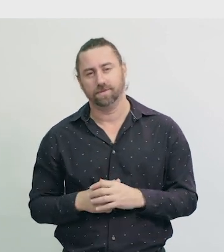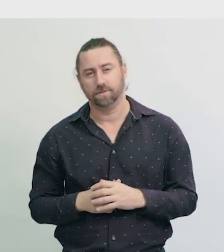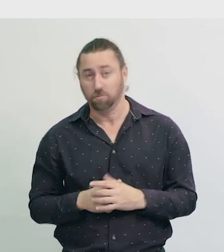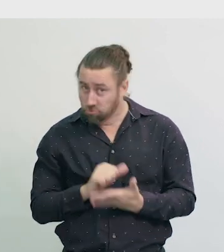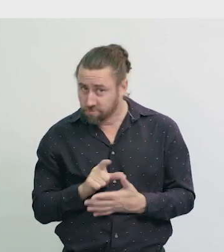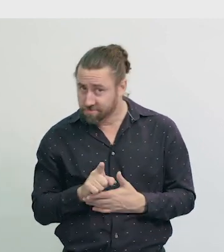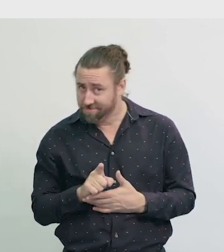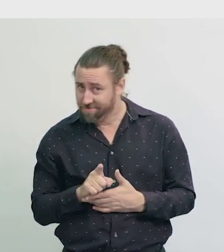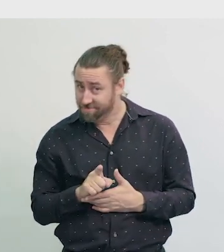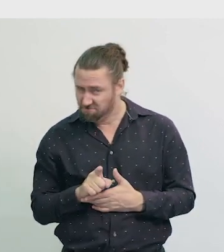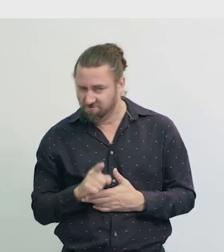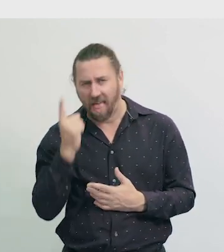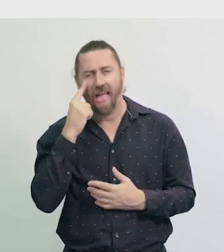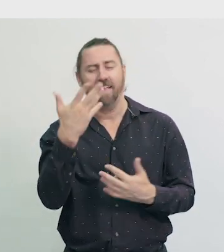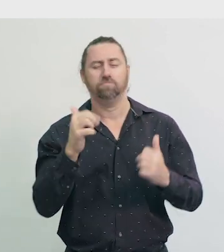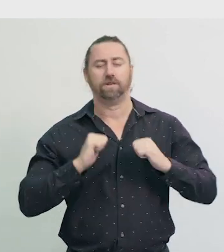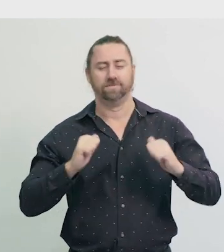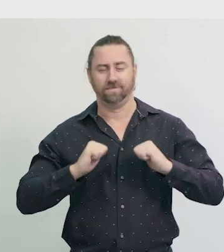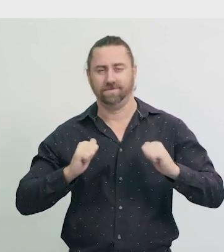How'd you go? Shall we try another?